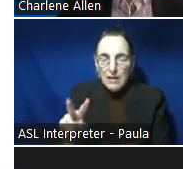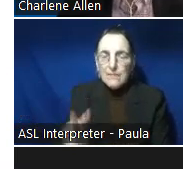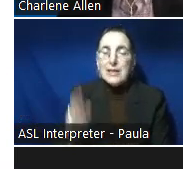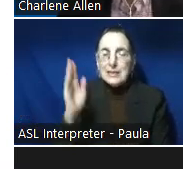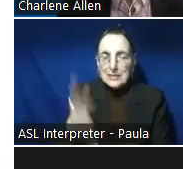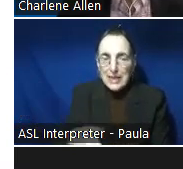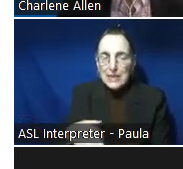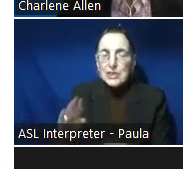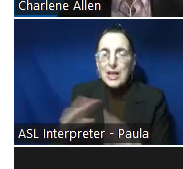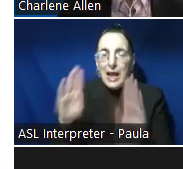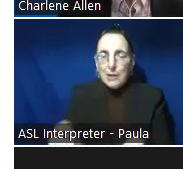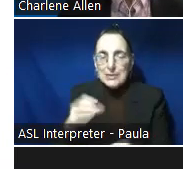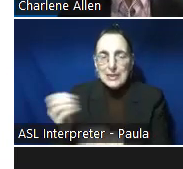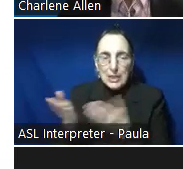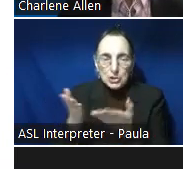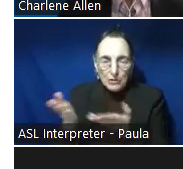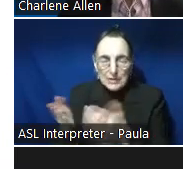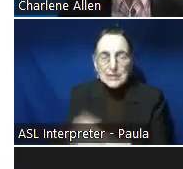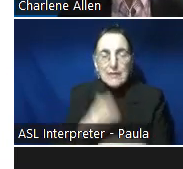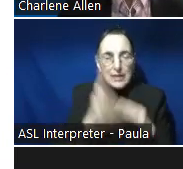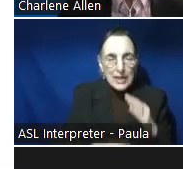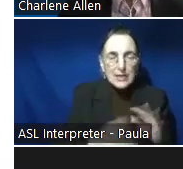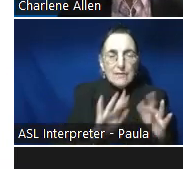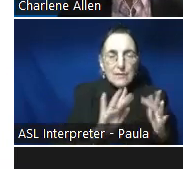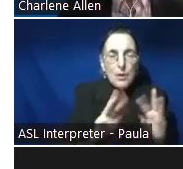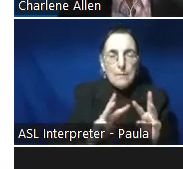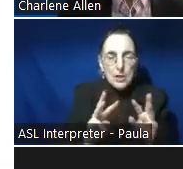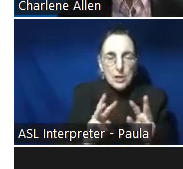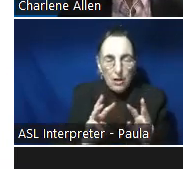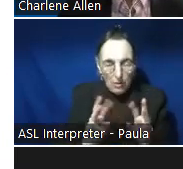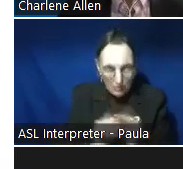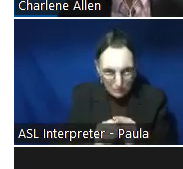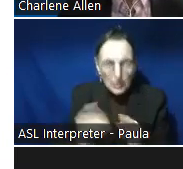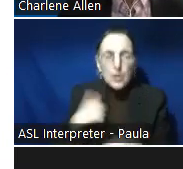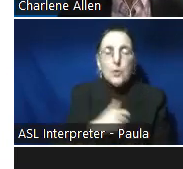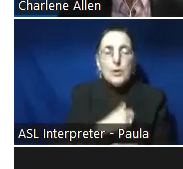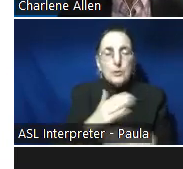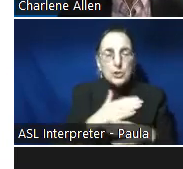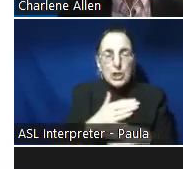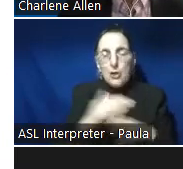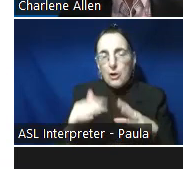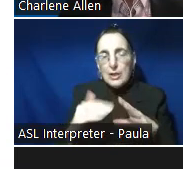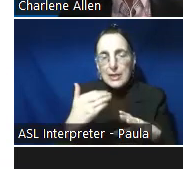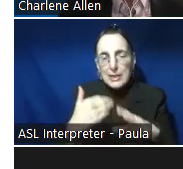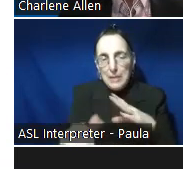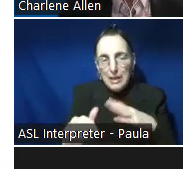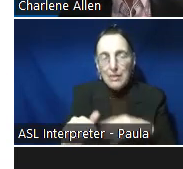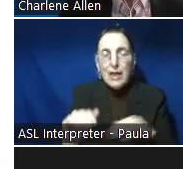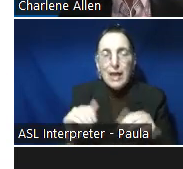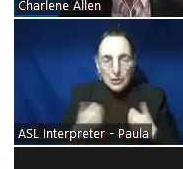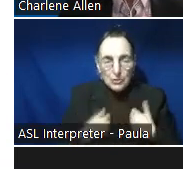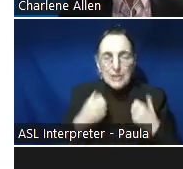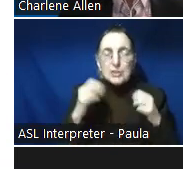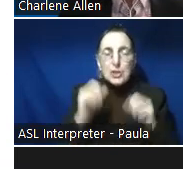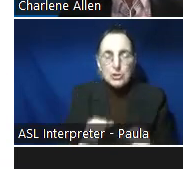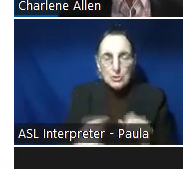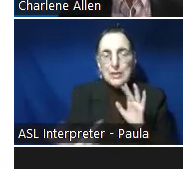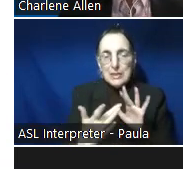webinar, we will share our email address so you can be in touch with us and get periodic updates.